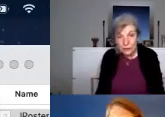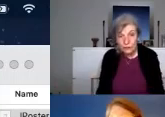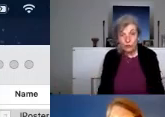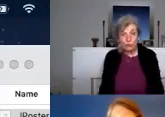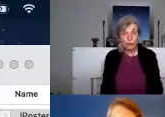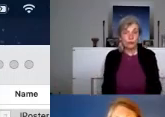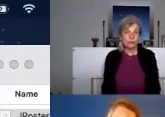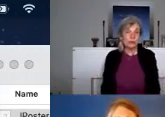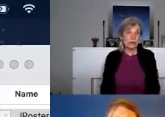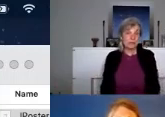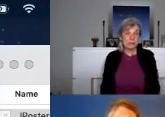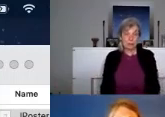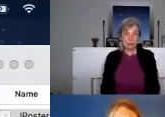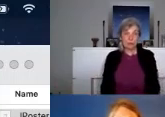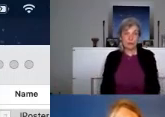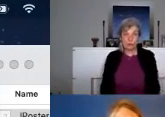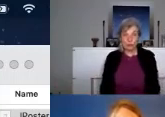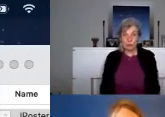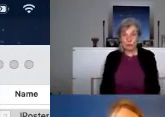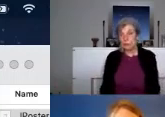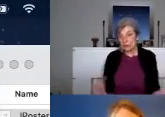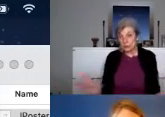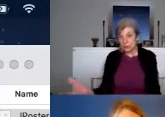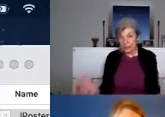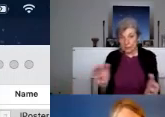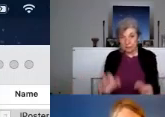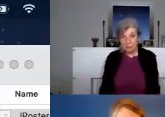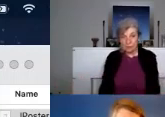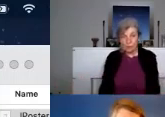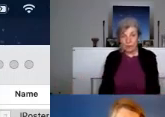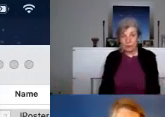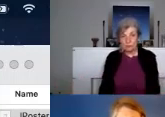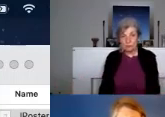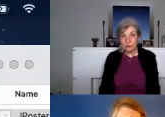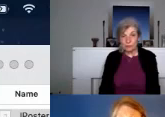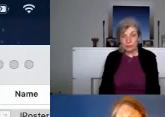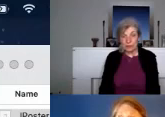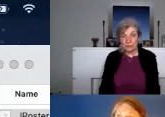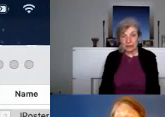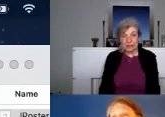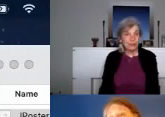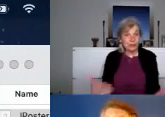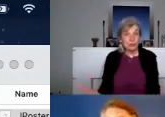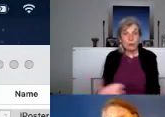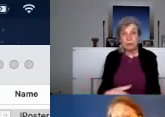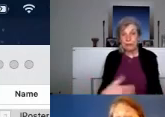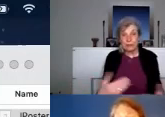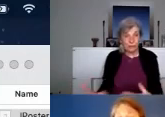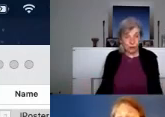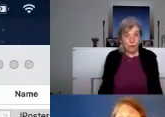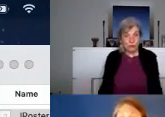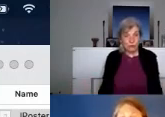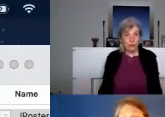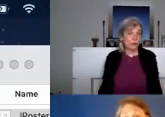your room, and a poster room, you might say 07:31:11 I can give you a brief overview and